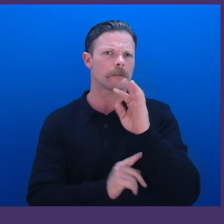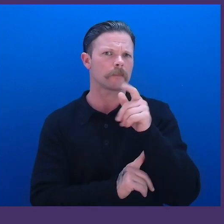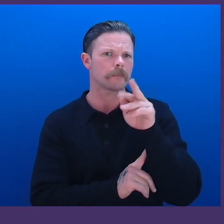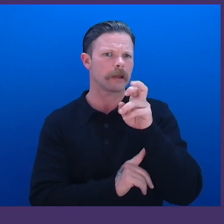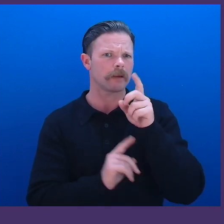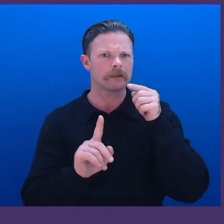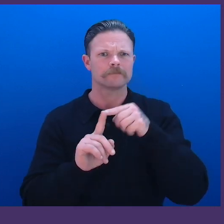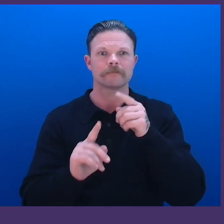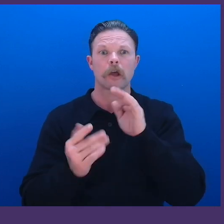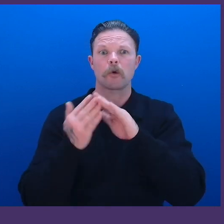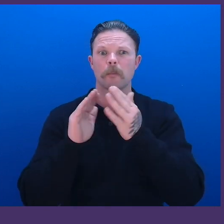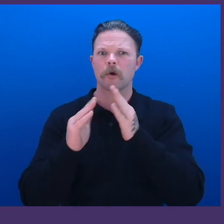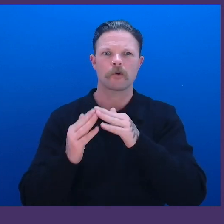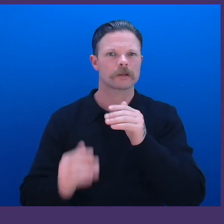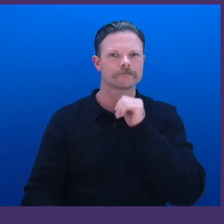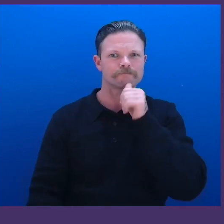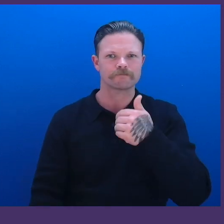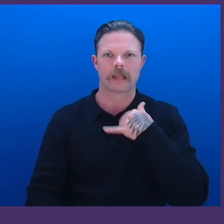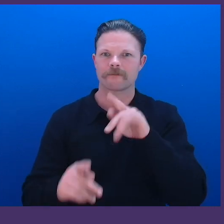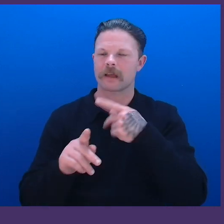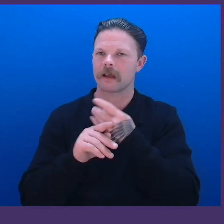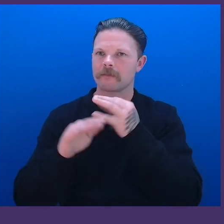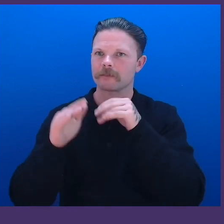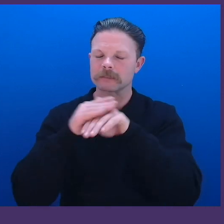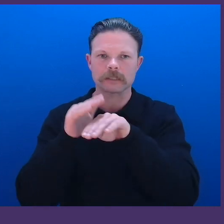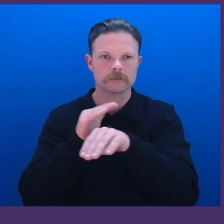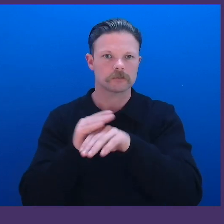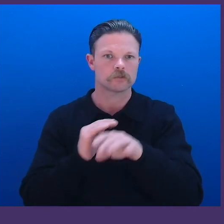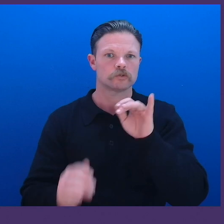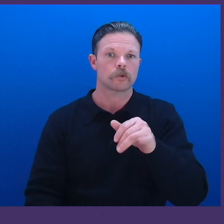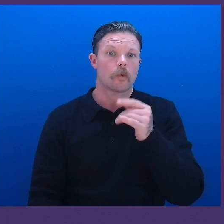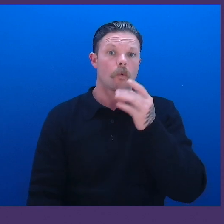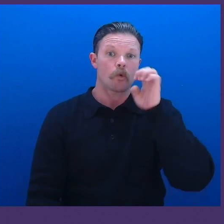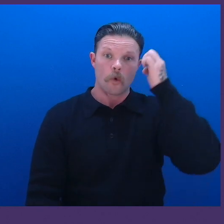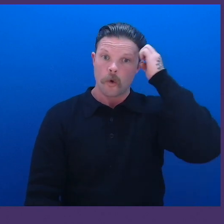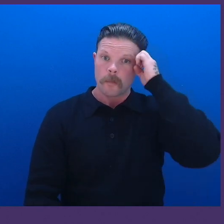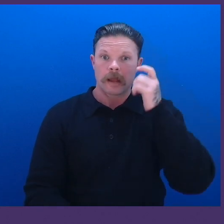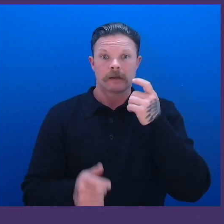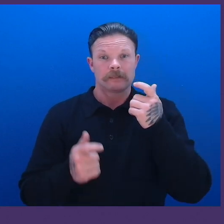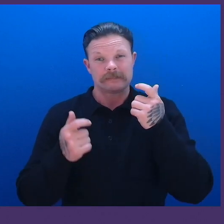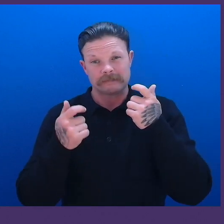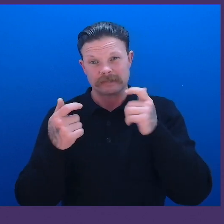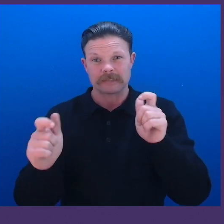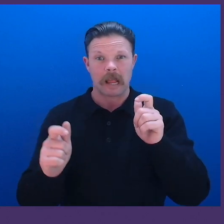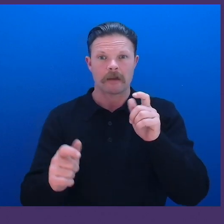So, one of the things that the European Accessibility Act will change is that, from this year on,